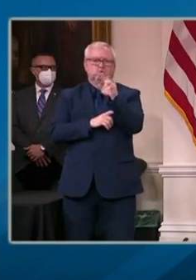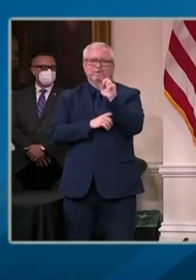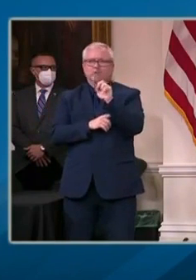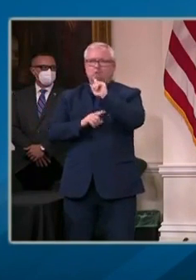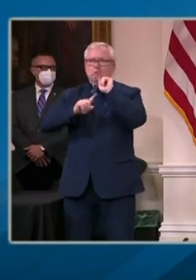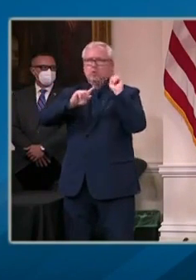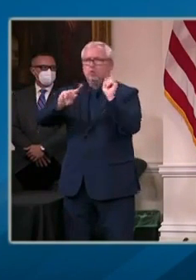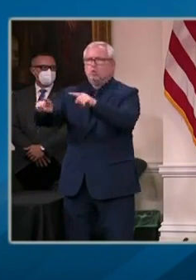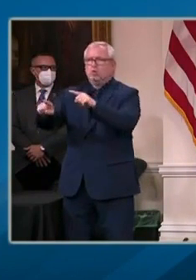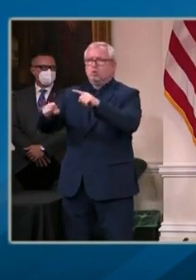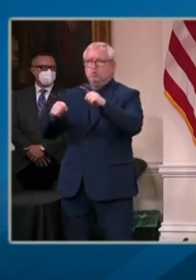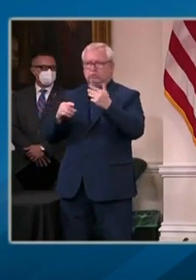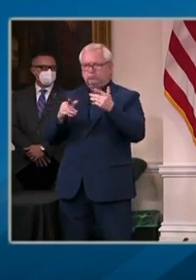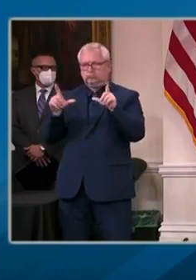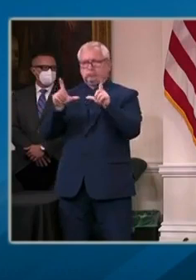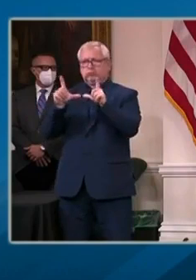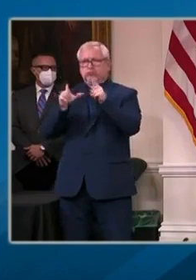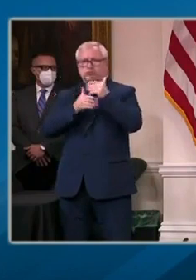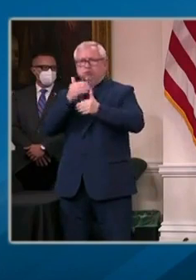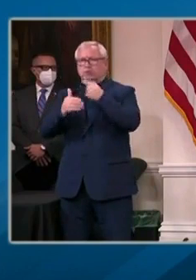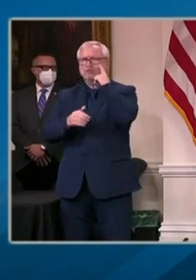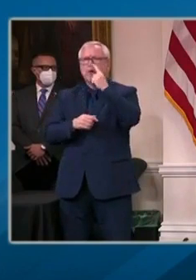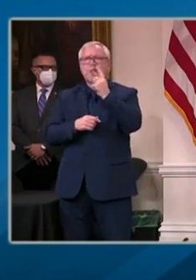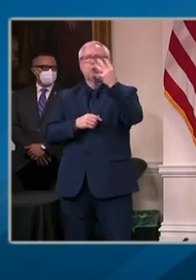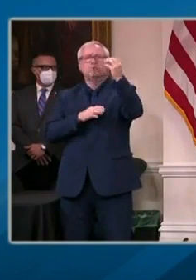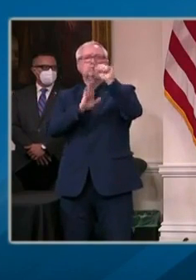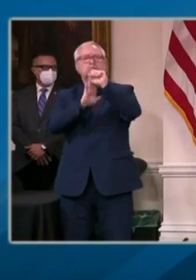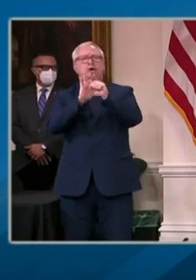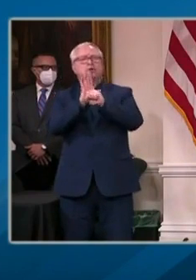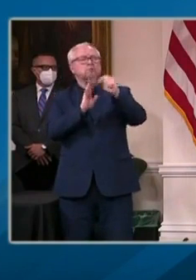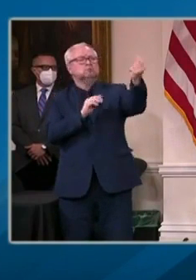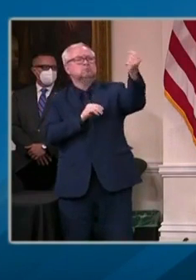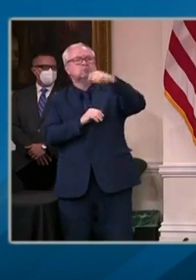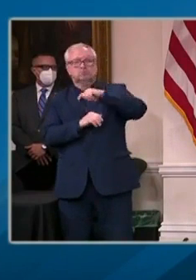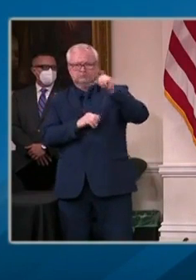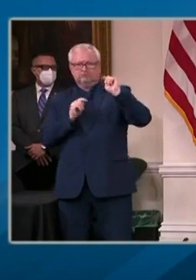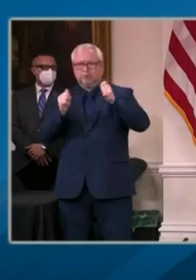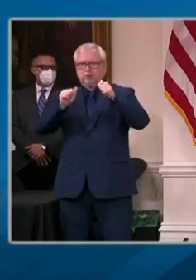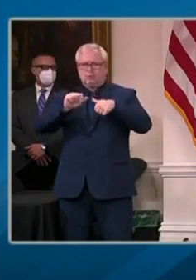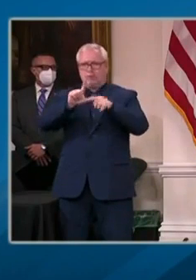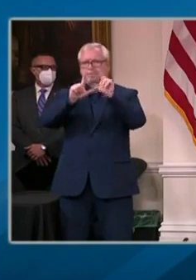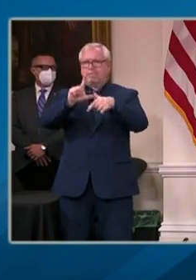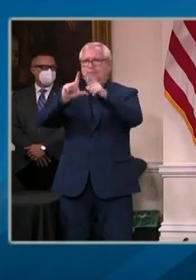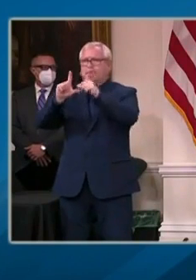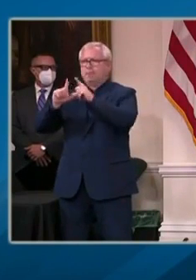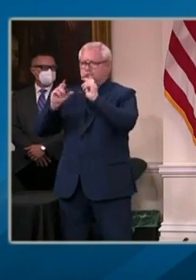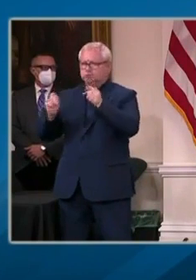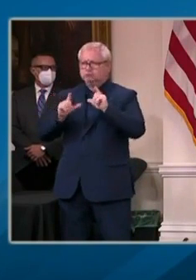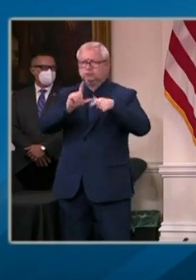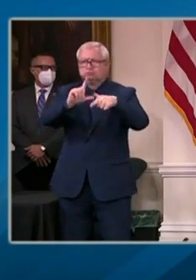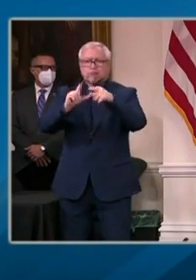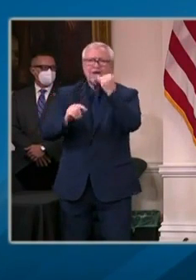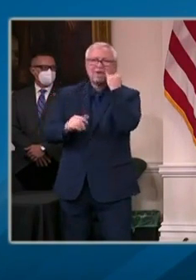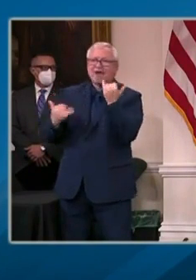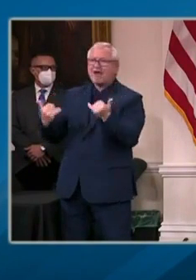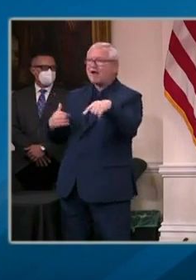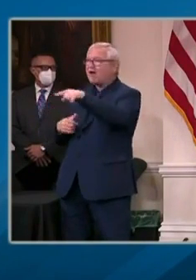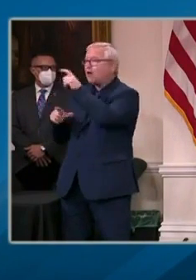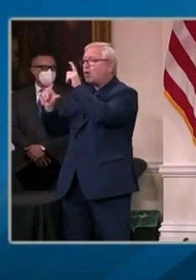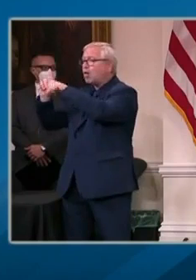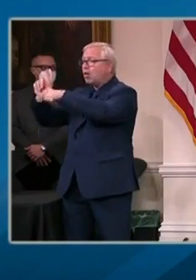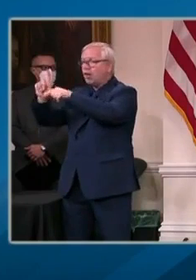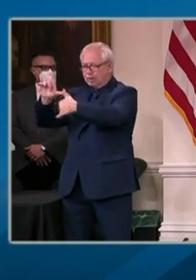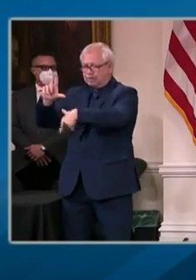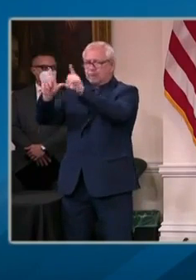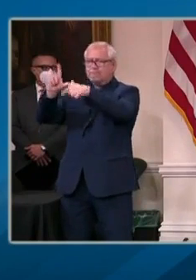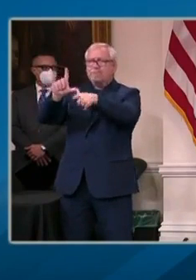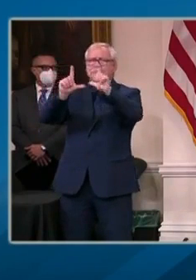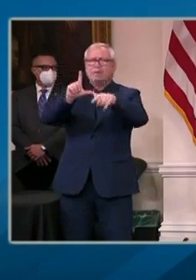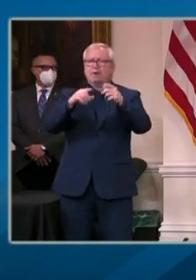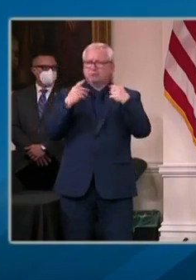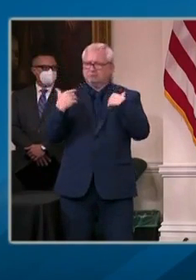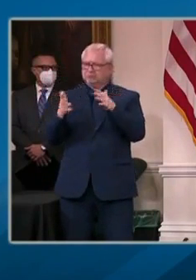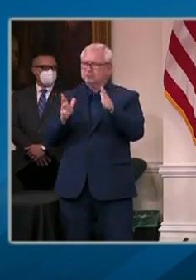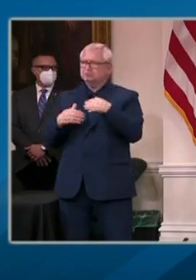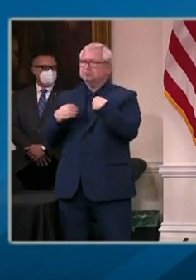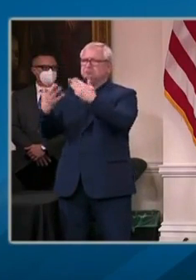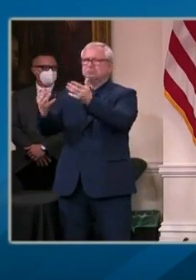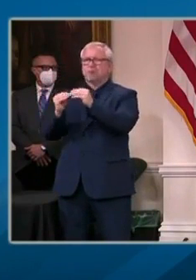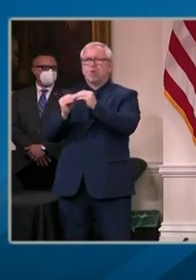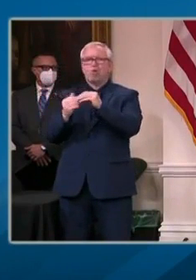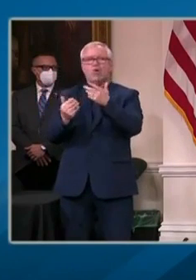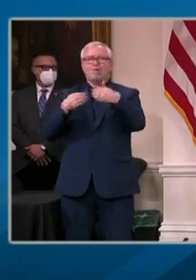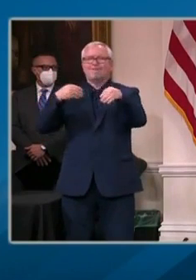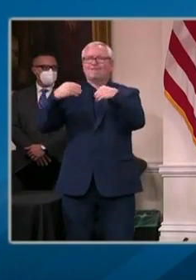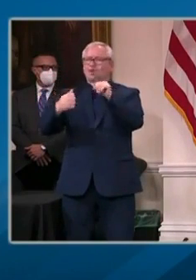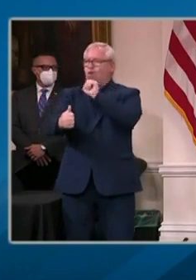I ISSUED AN EXECUTIVE ORDER TO FAST TRACK THE LICENSING PROCESS FOR OUT OF STATE HEALTHCARE PRACTICERS AND THOSE WITH AN EXPIRED MEDICAL LICENSE.